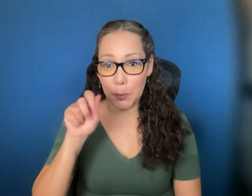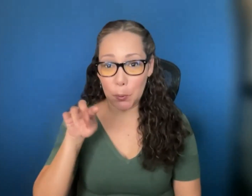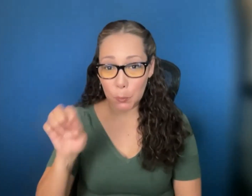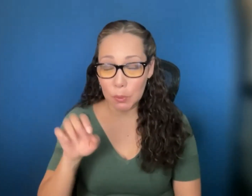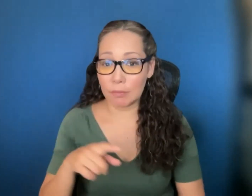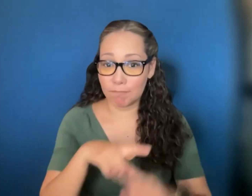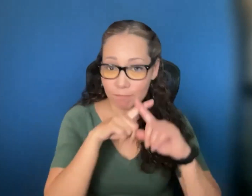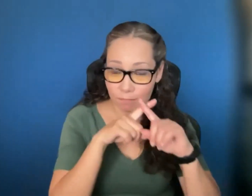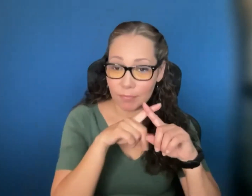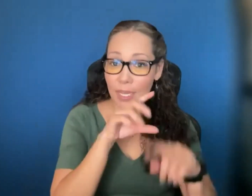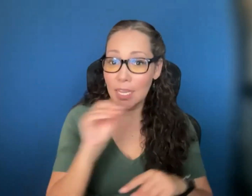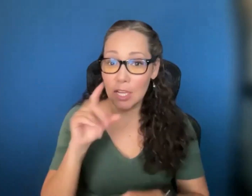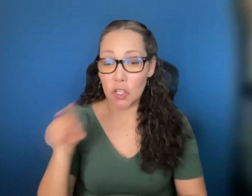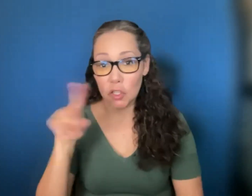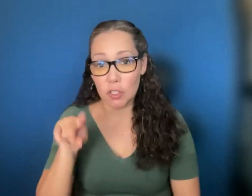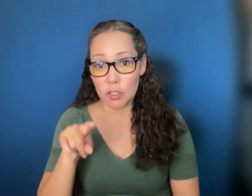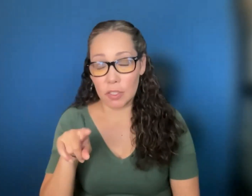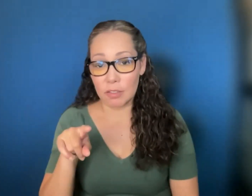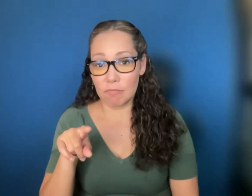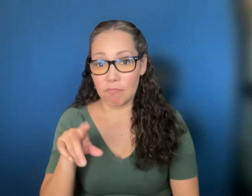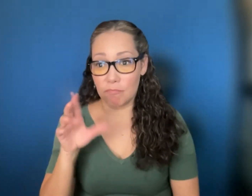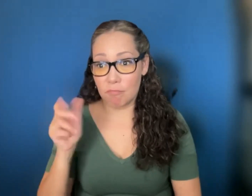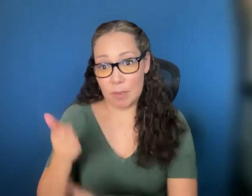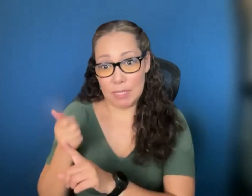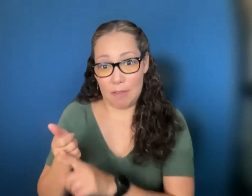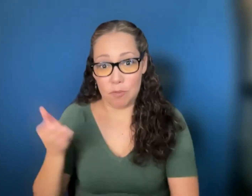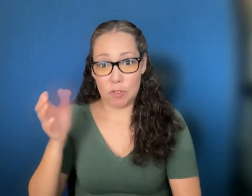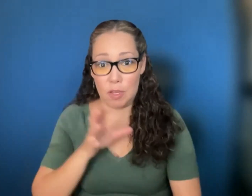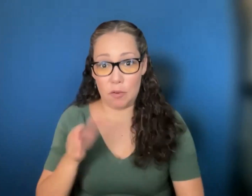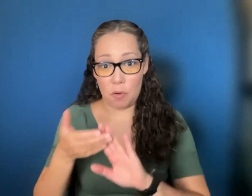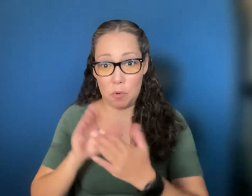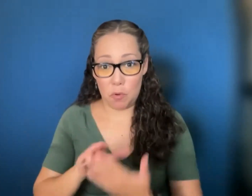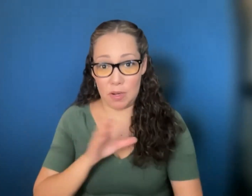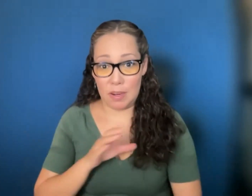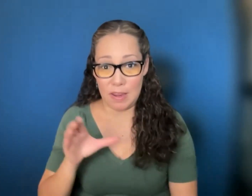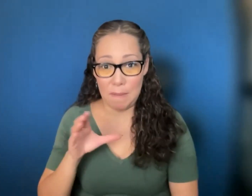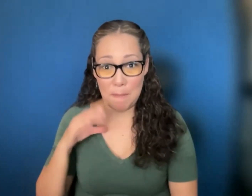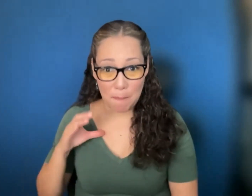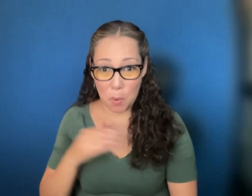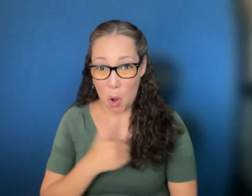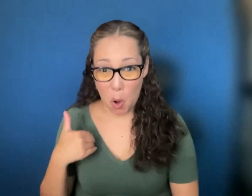or speaking as a Committee Member uh members can use the raised hand function to speak um